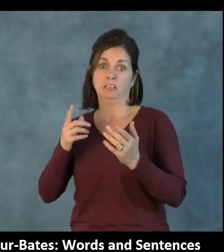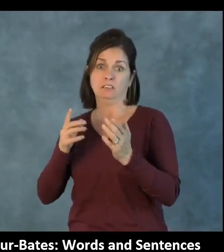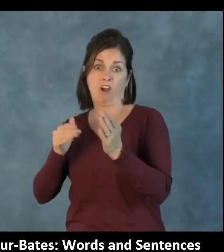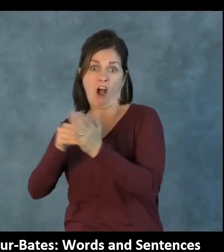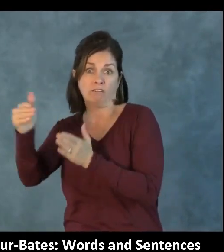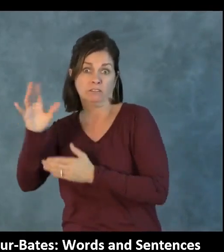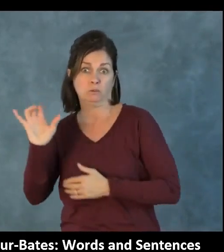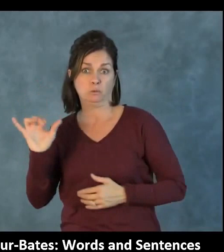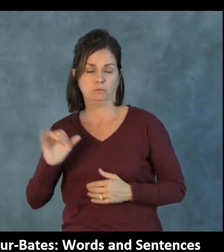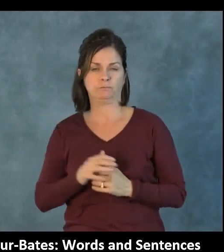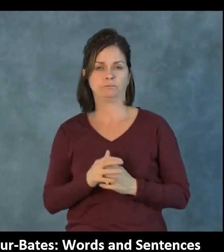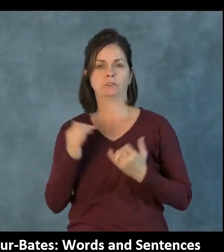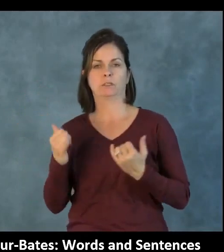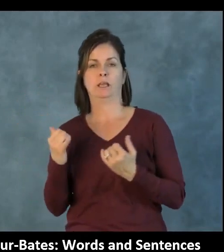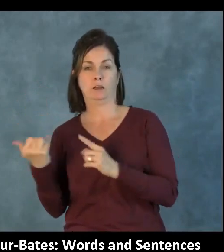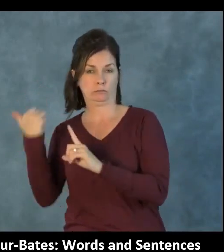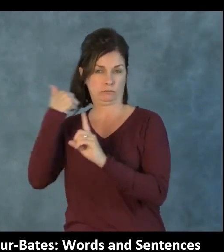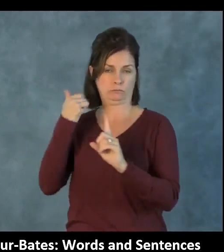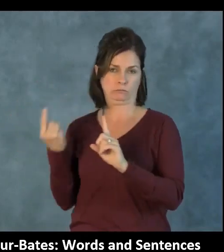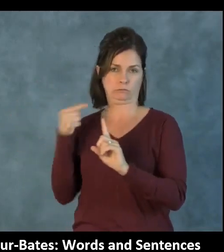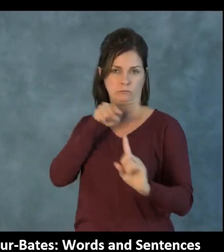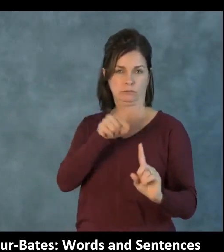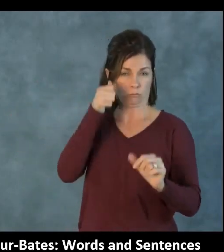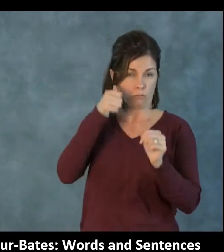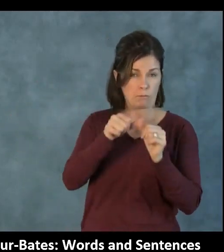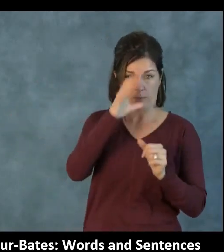Let's go back to Nicholas, we'll take a look at how